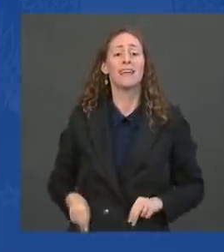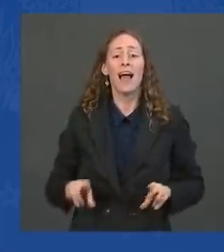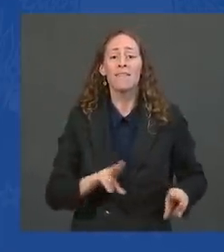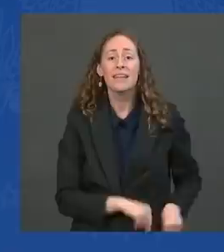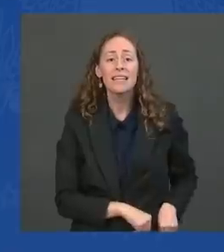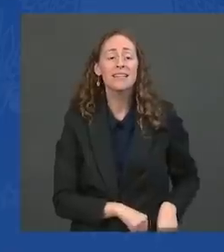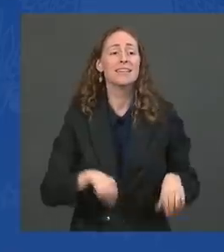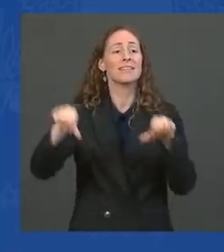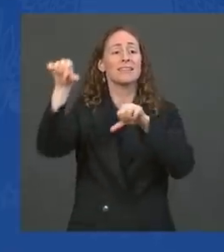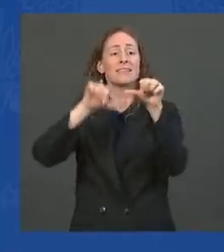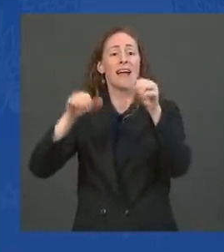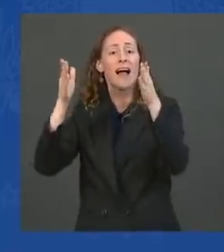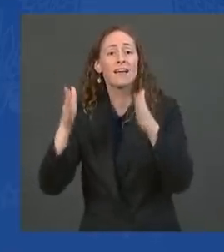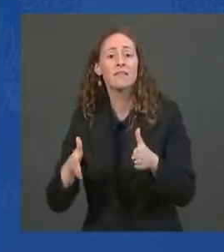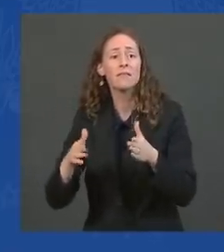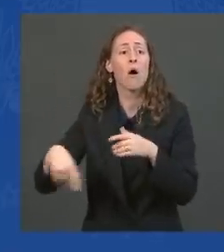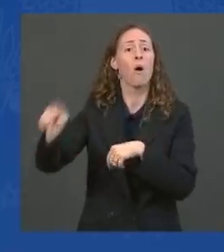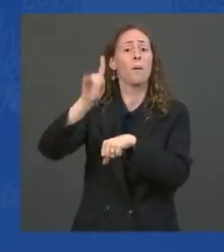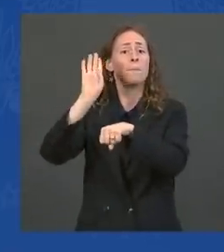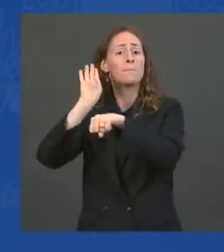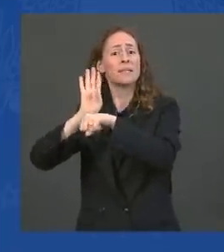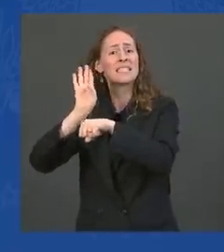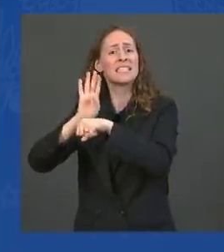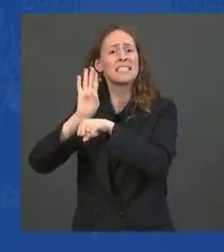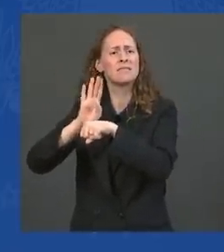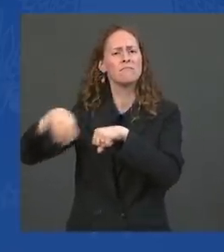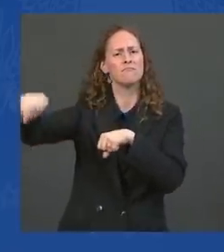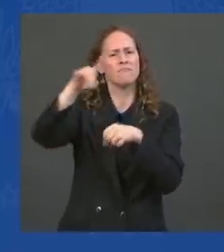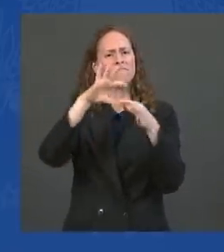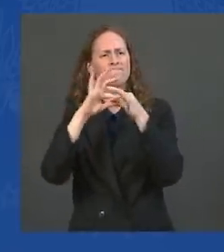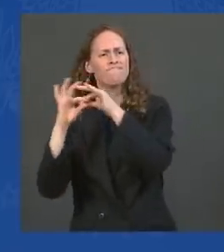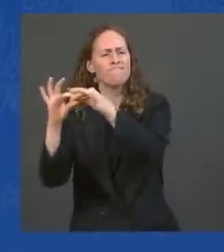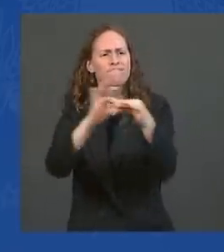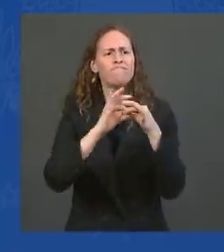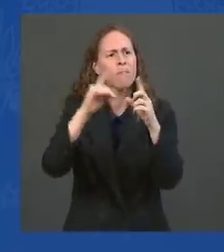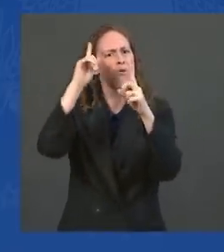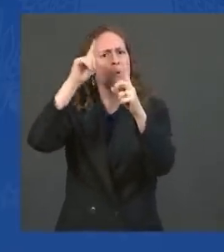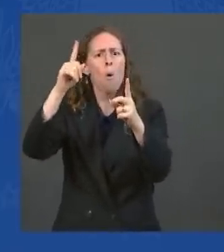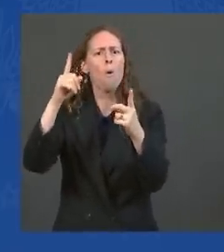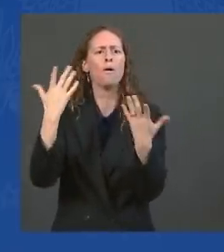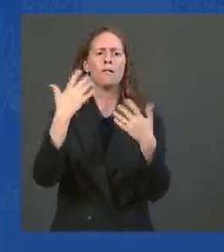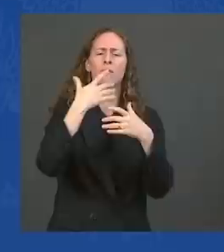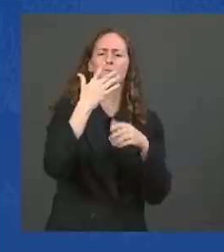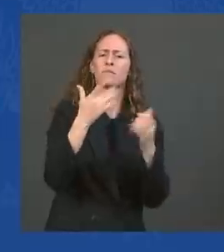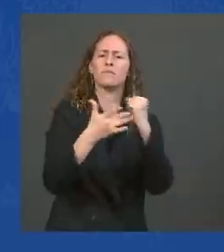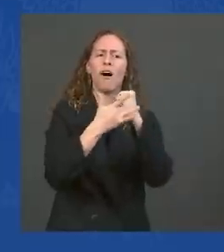in military capabilities and critical technologies, such as cyber, artificial intelligence,